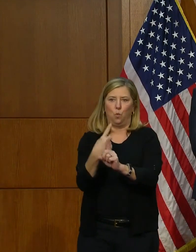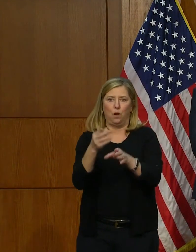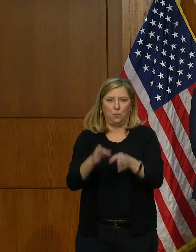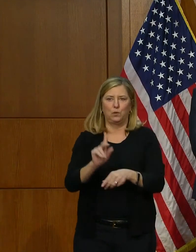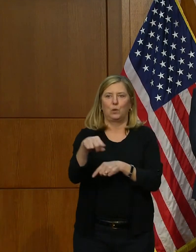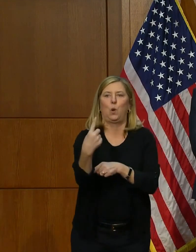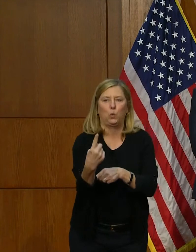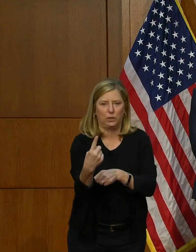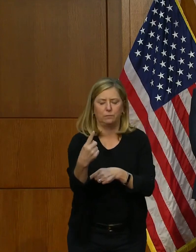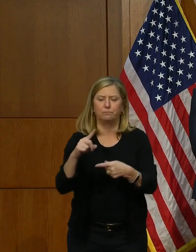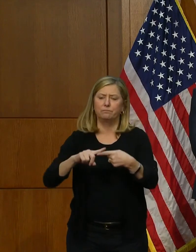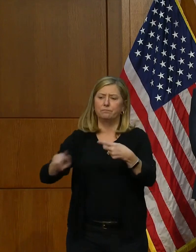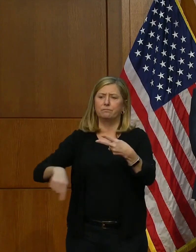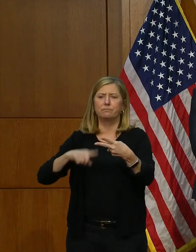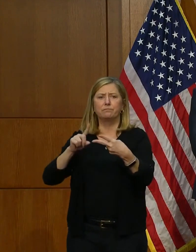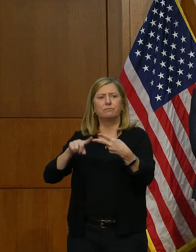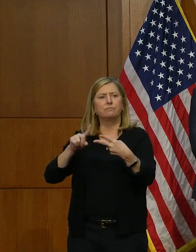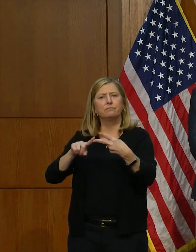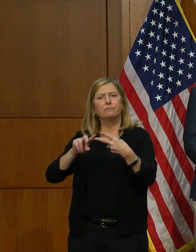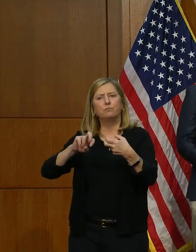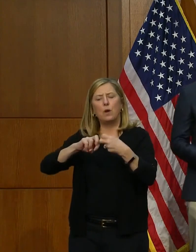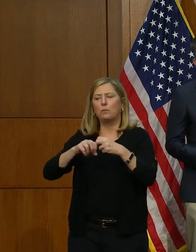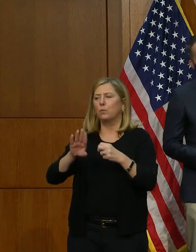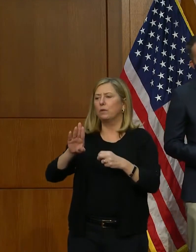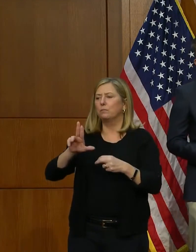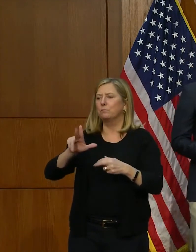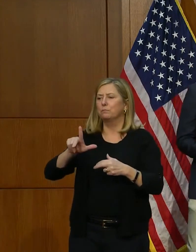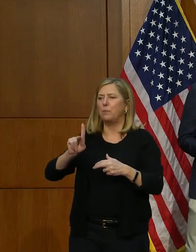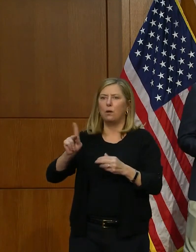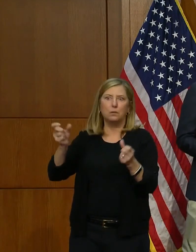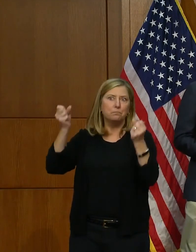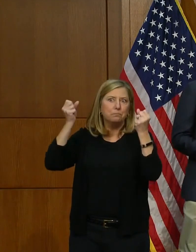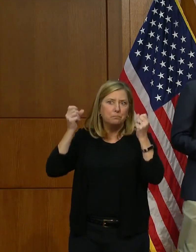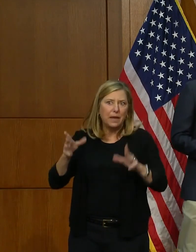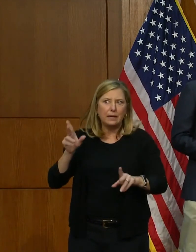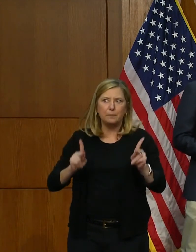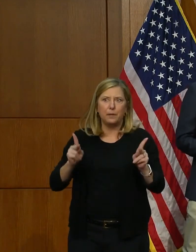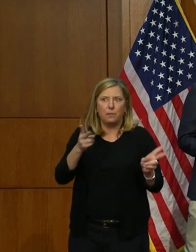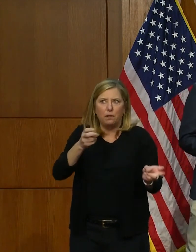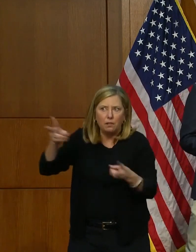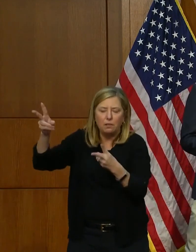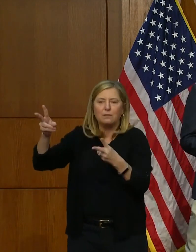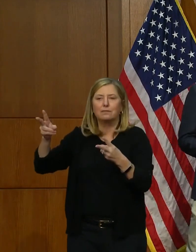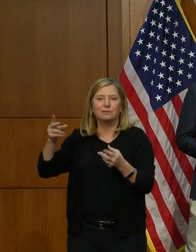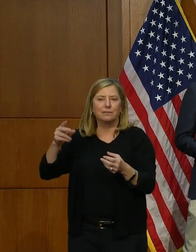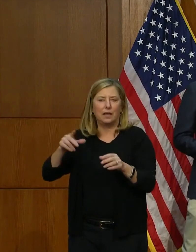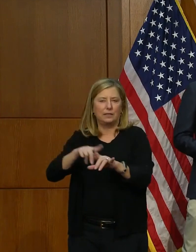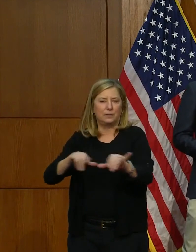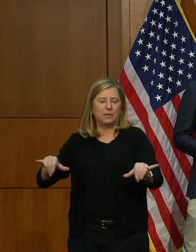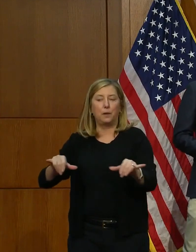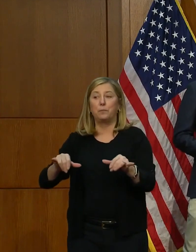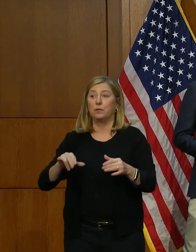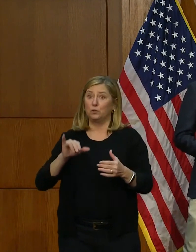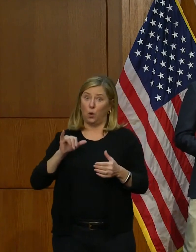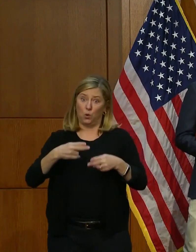FIX SO THAT YOU HAVE NON TERRIBLE LINKS. THE SECOND ISSUE WAS THE ISSUE OF BULK UP